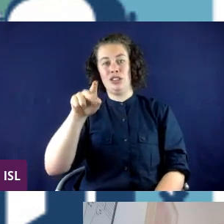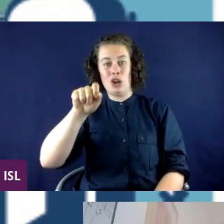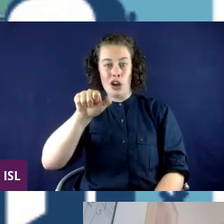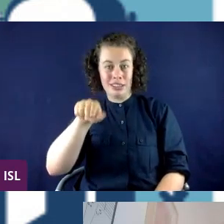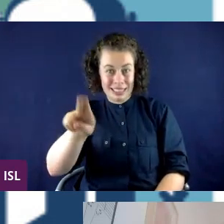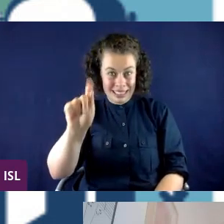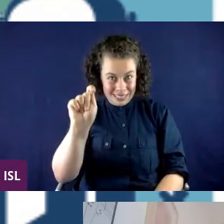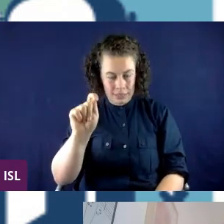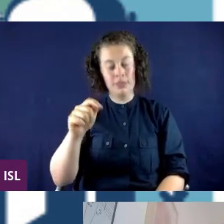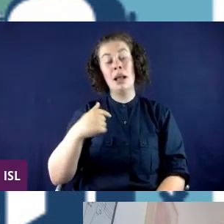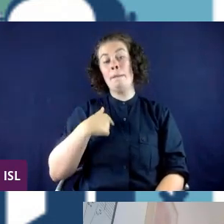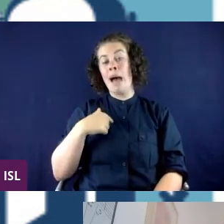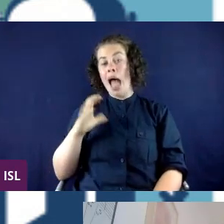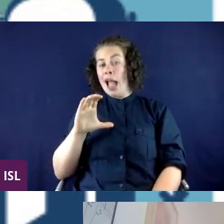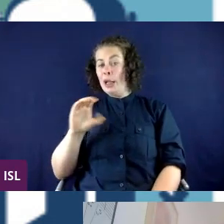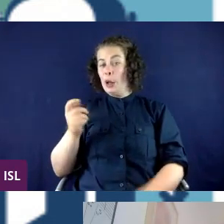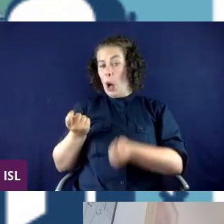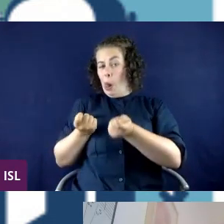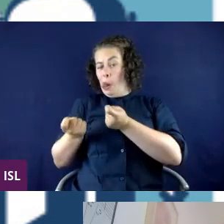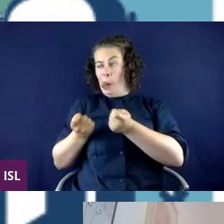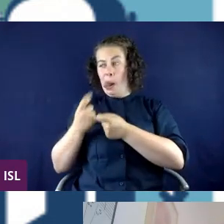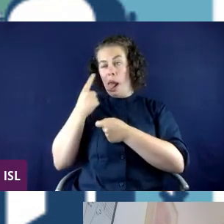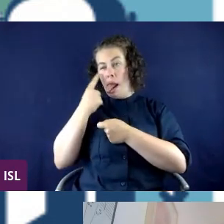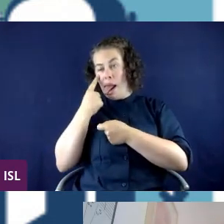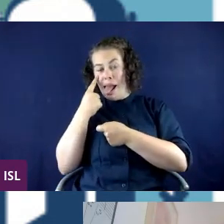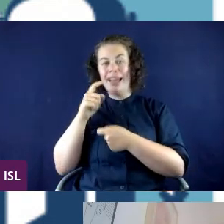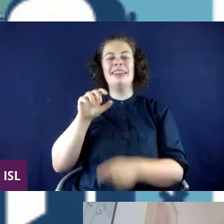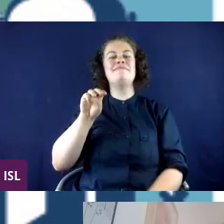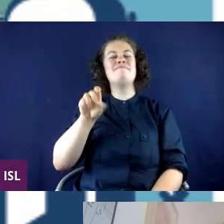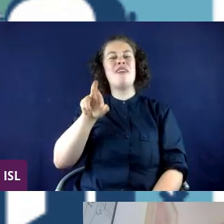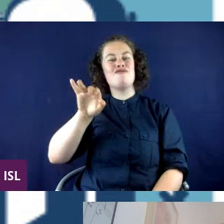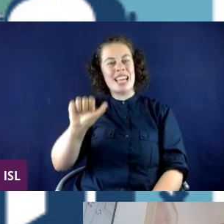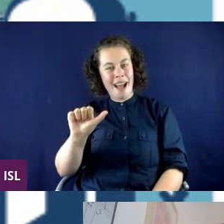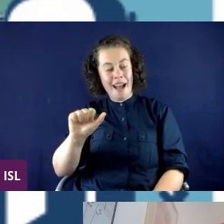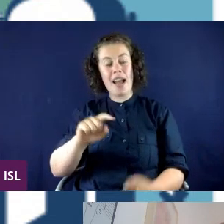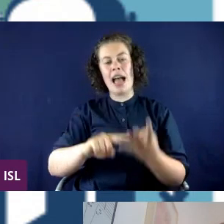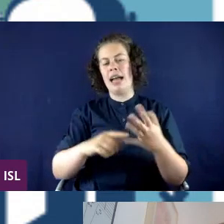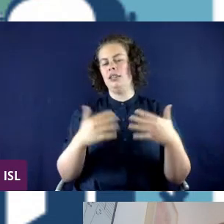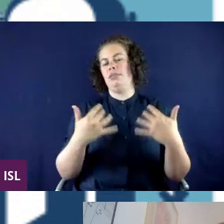My co-conspirator who came up with the idea for running this webinar